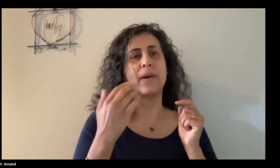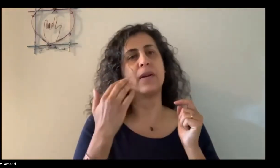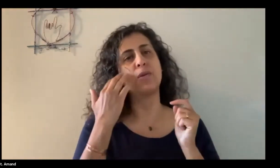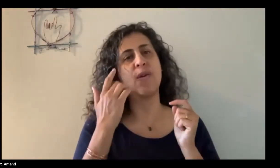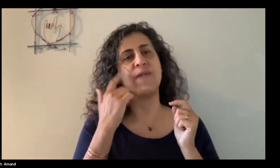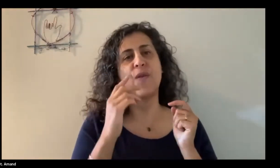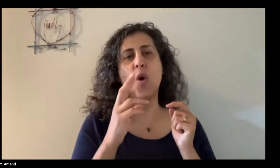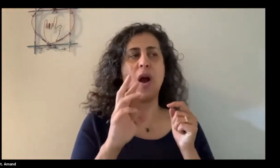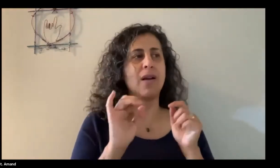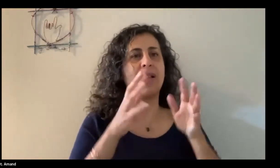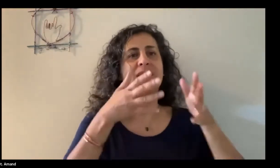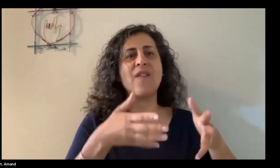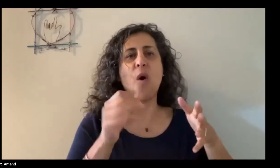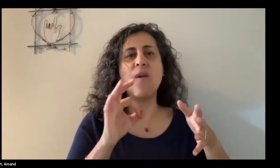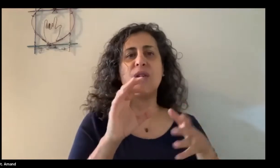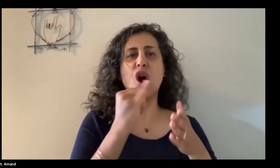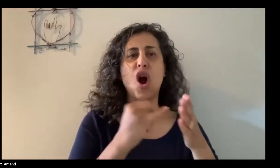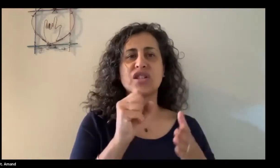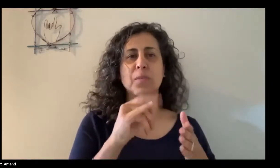because it was right there where the studios were, but they were